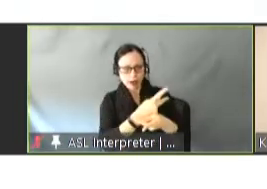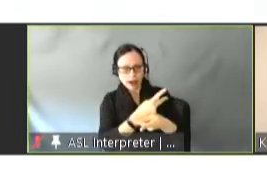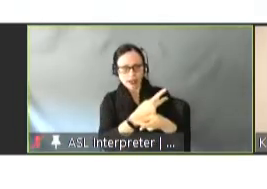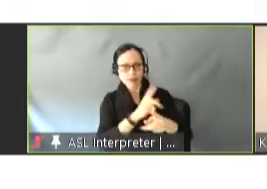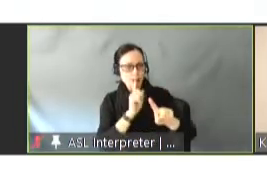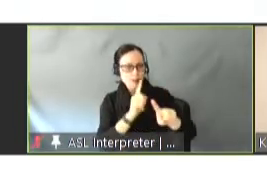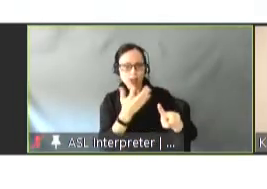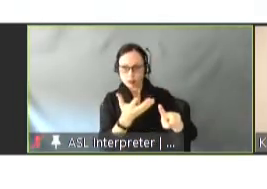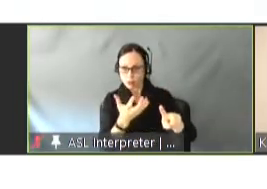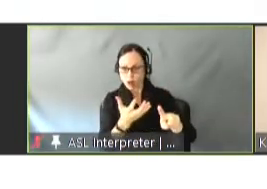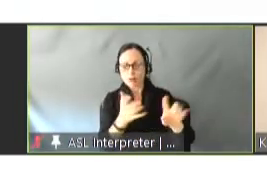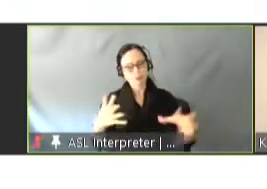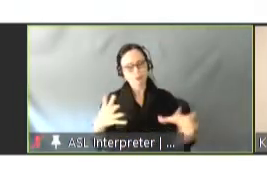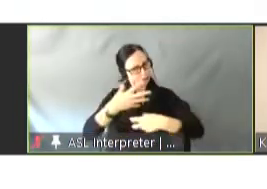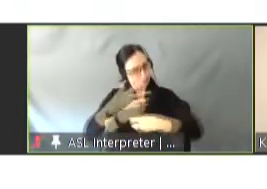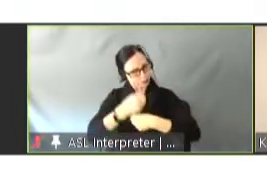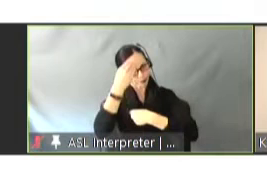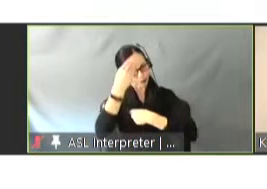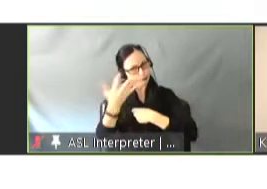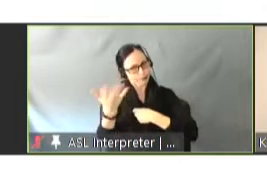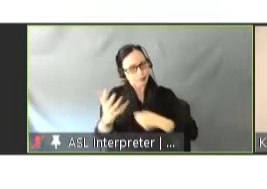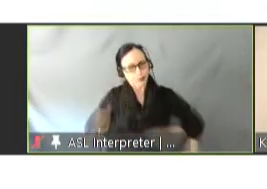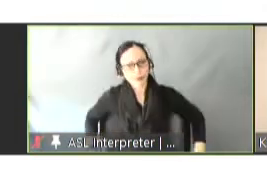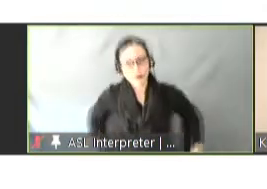Long story short, it wasn't just for the humoral or